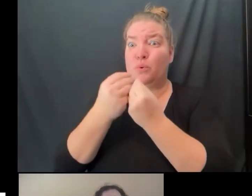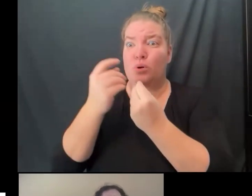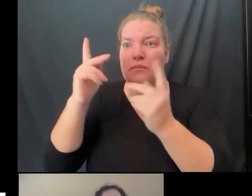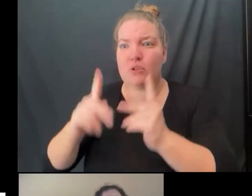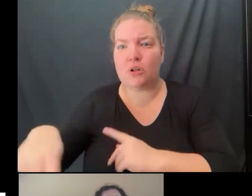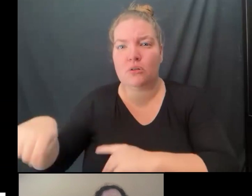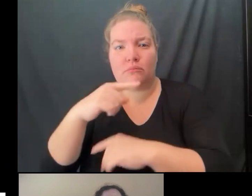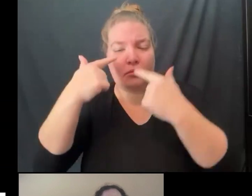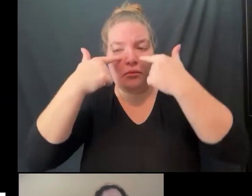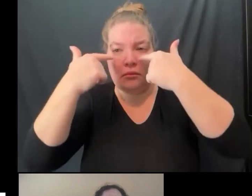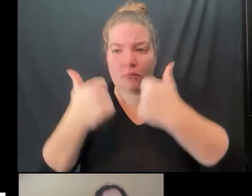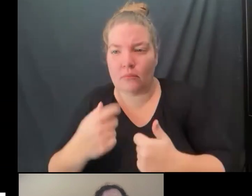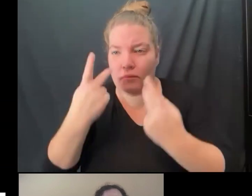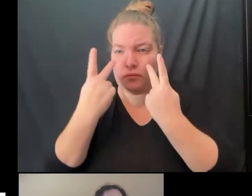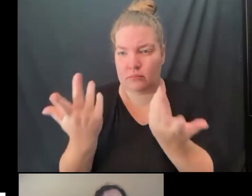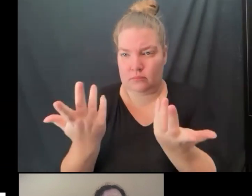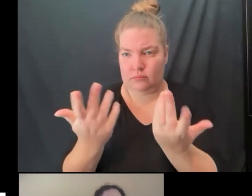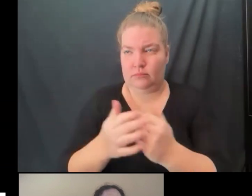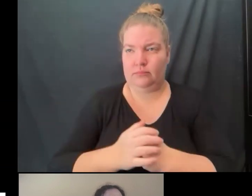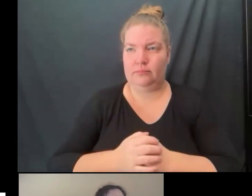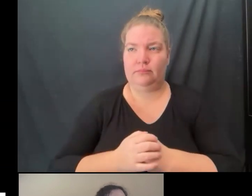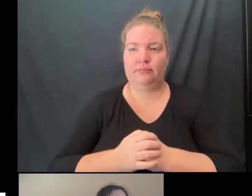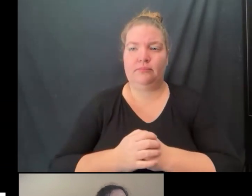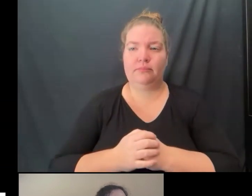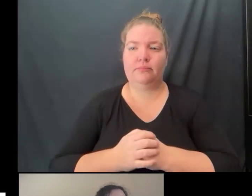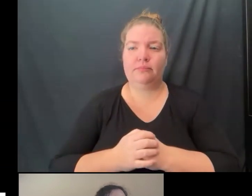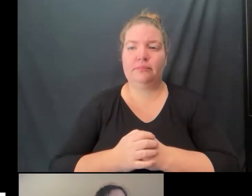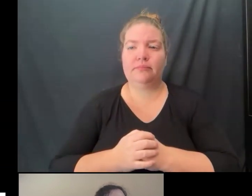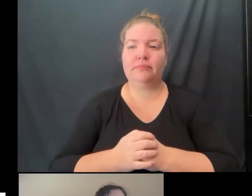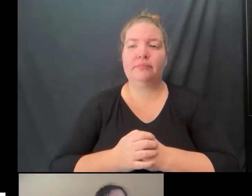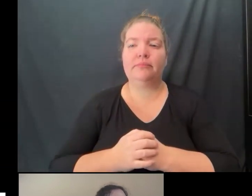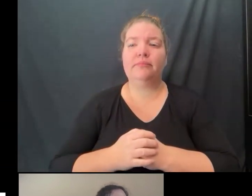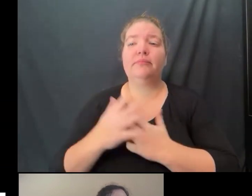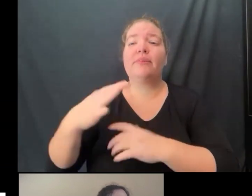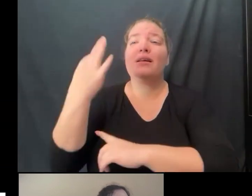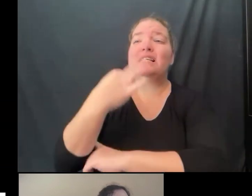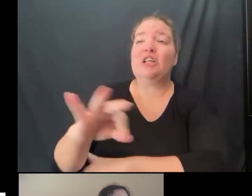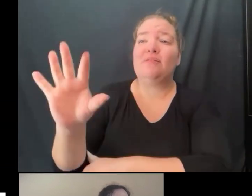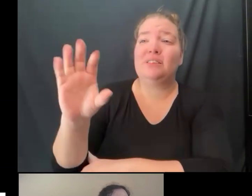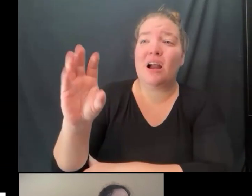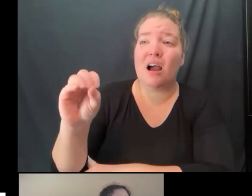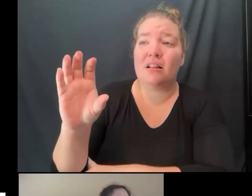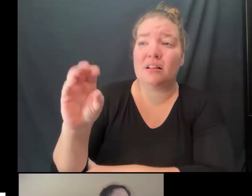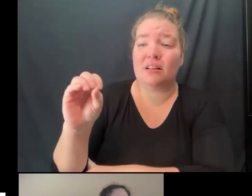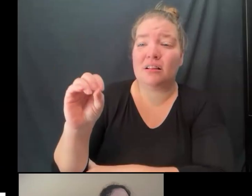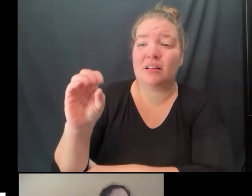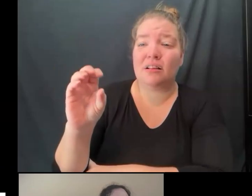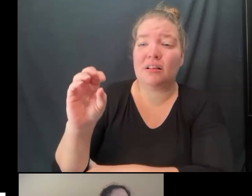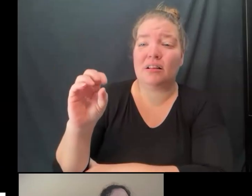needing help with visual impairments. Now, fast forward to the mid-1950s,